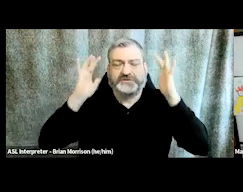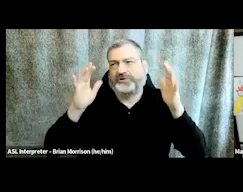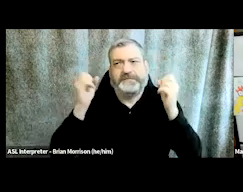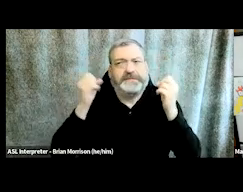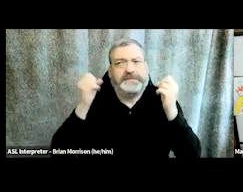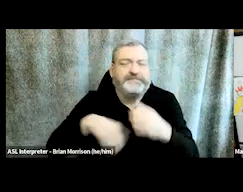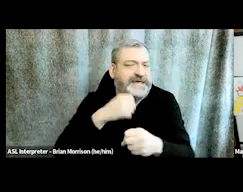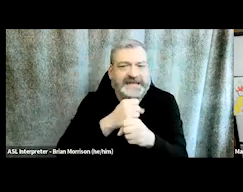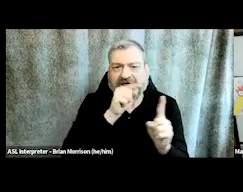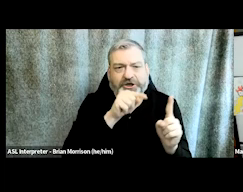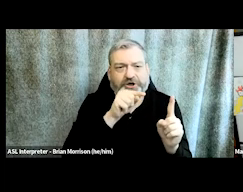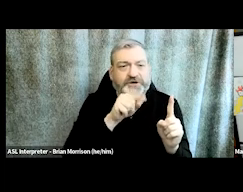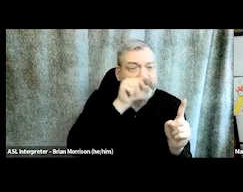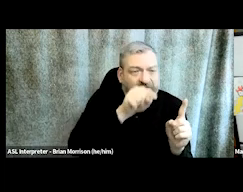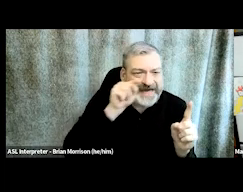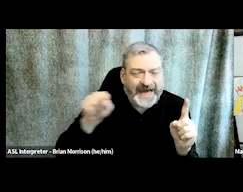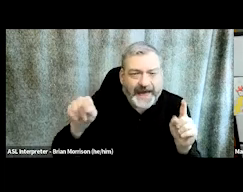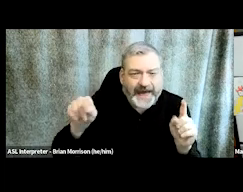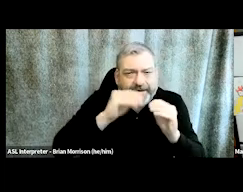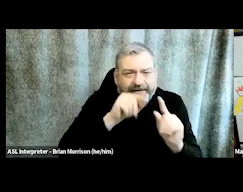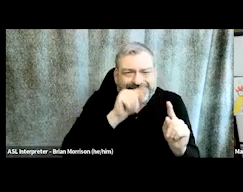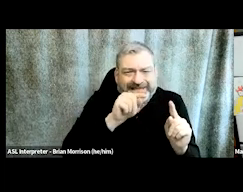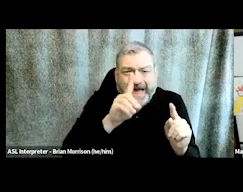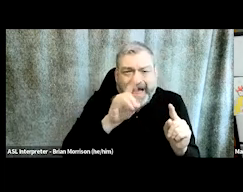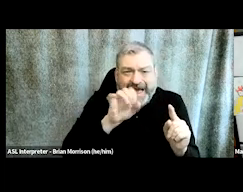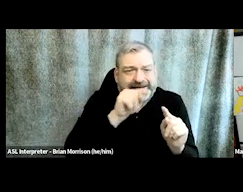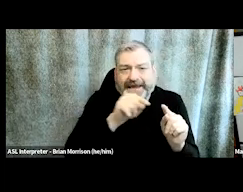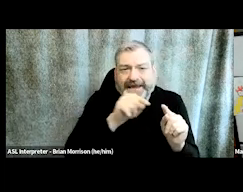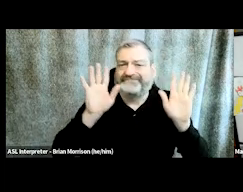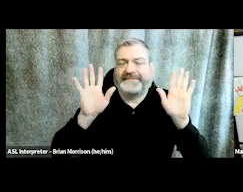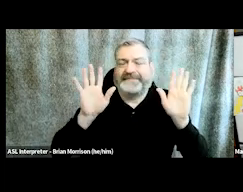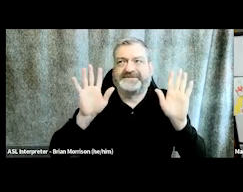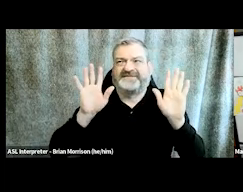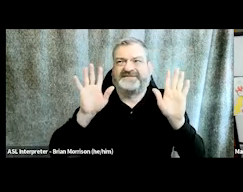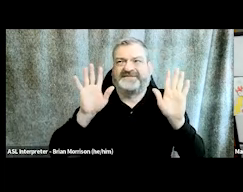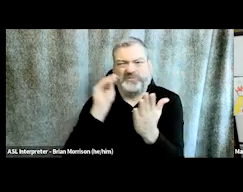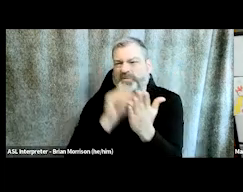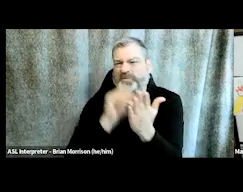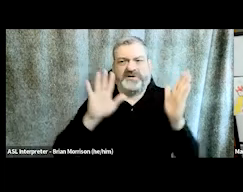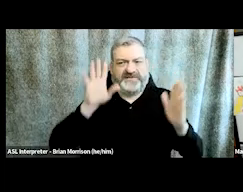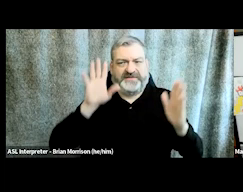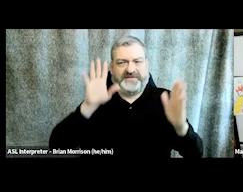it depends on what an organization can do and that's okay. But getting started is the key.